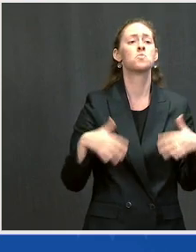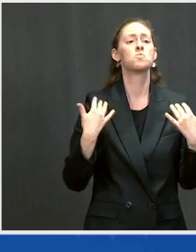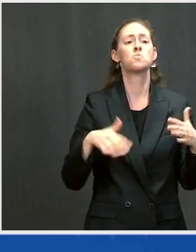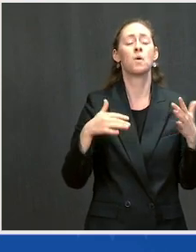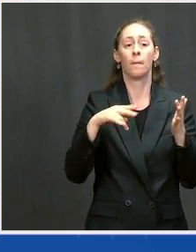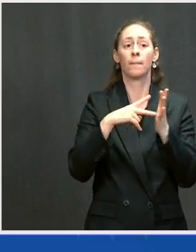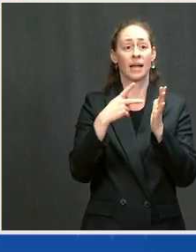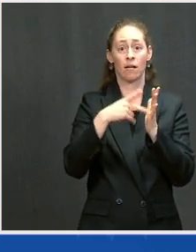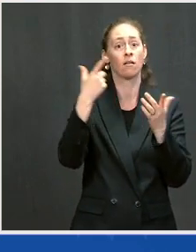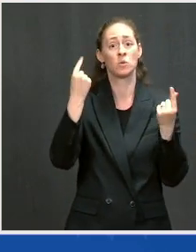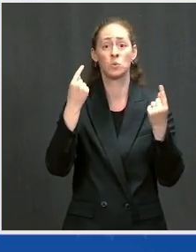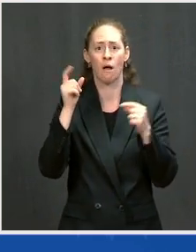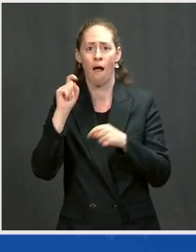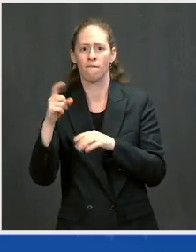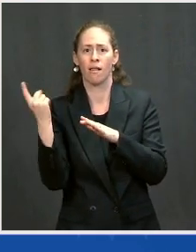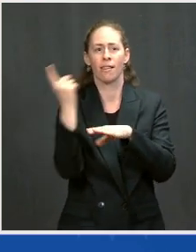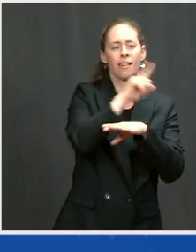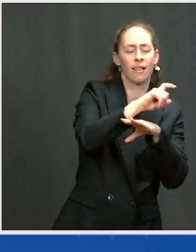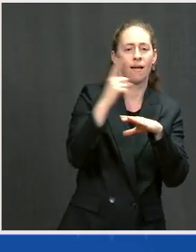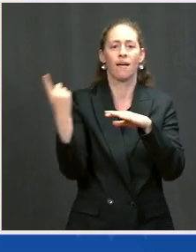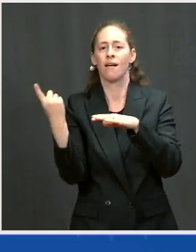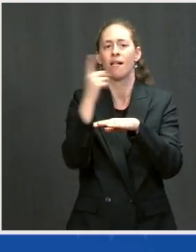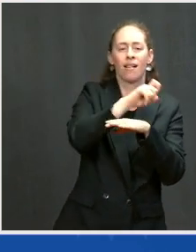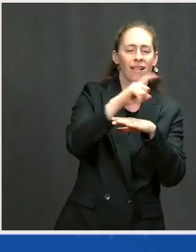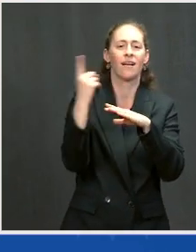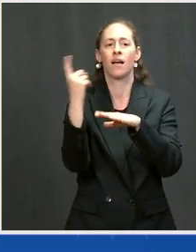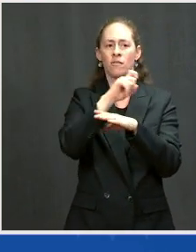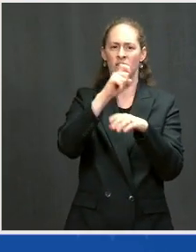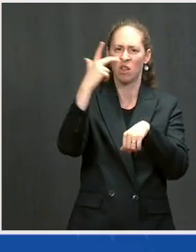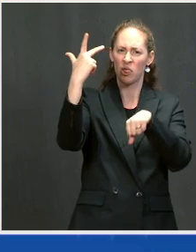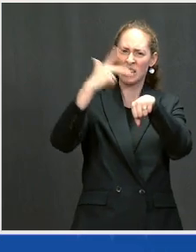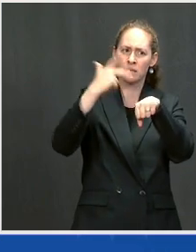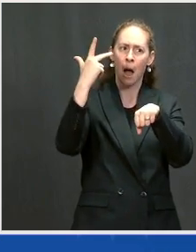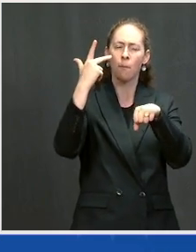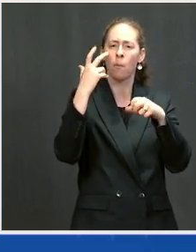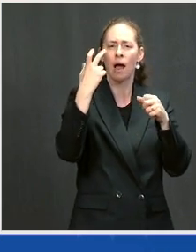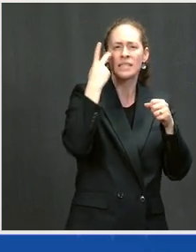thereby allowing the Rangers to locate and destroy the enemy positions and to seize Hill 205.